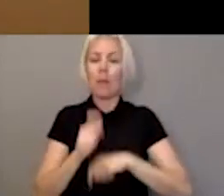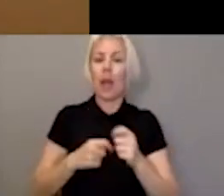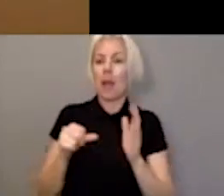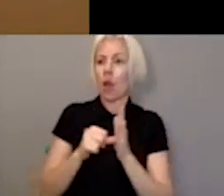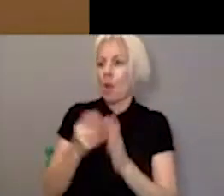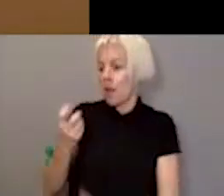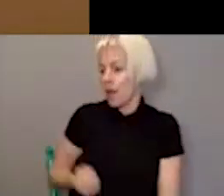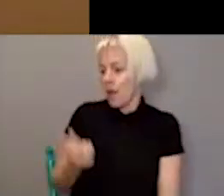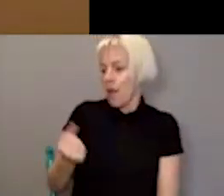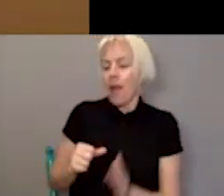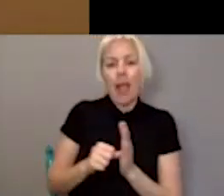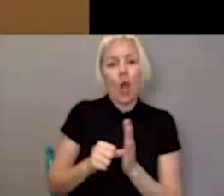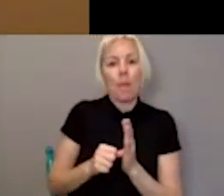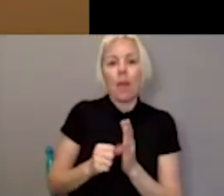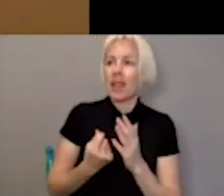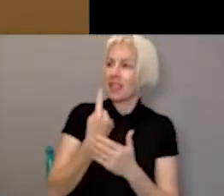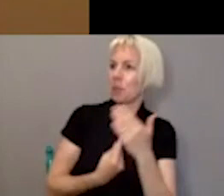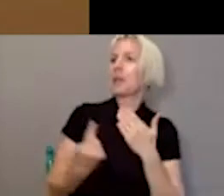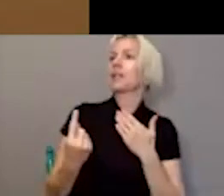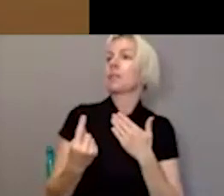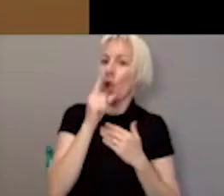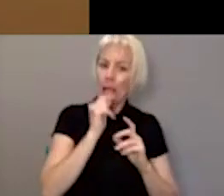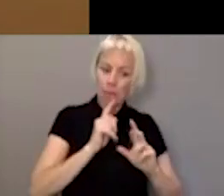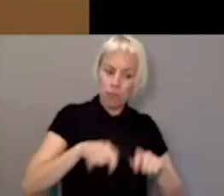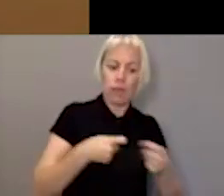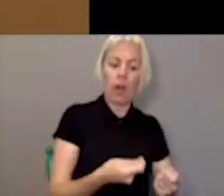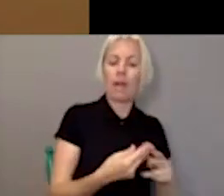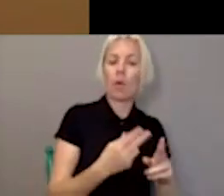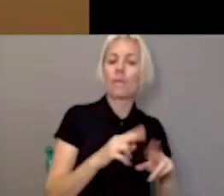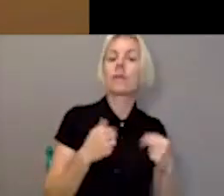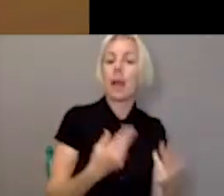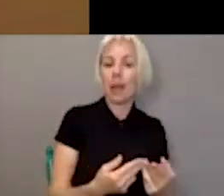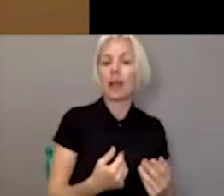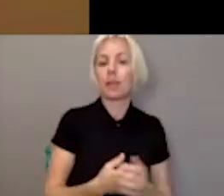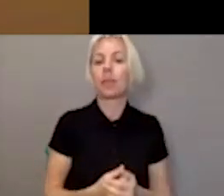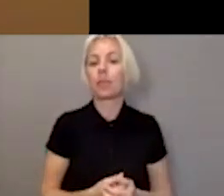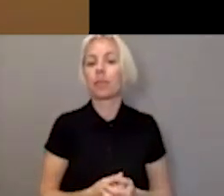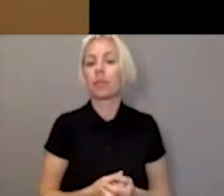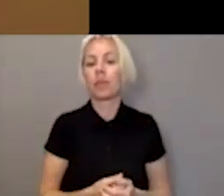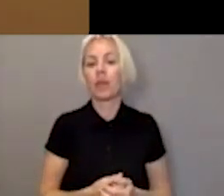And so I think I would love to see this conversation around employment really continue but also